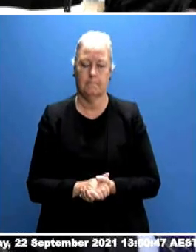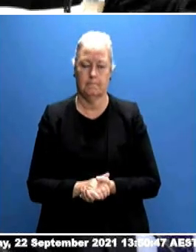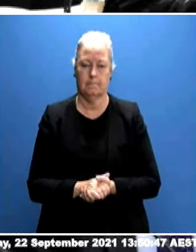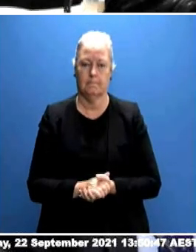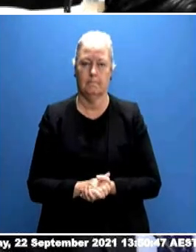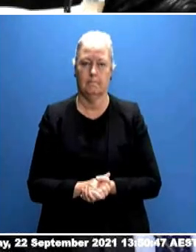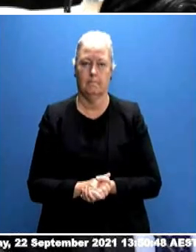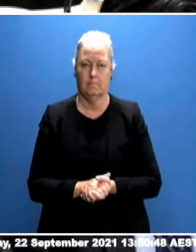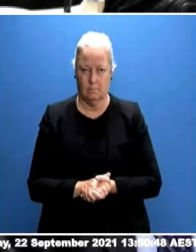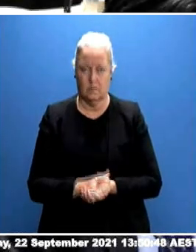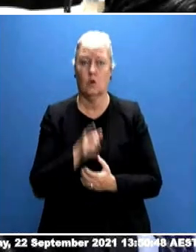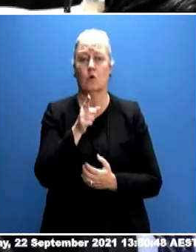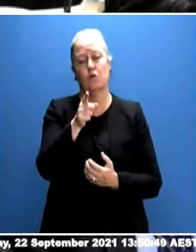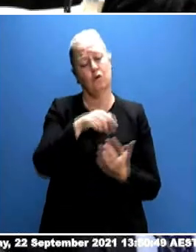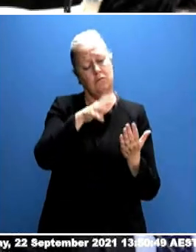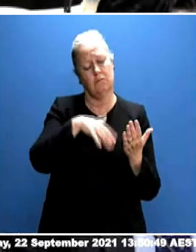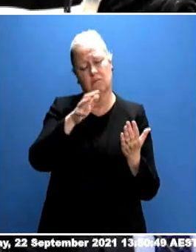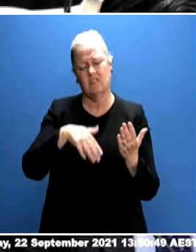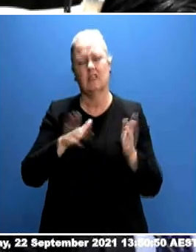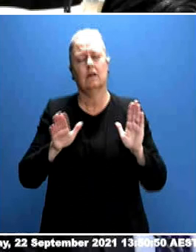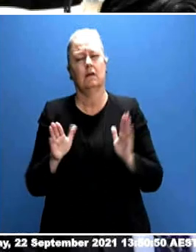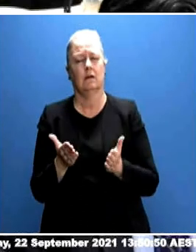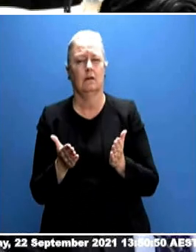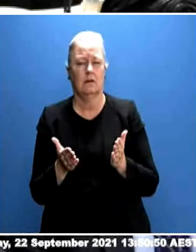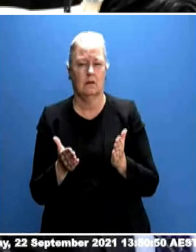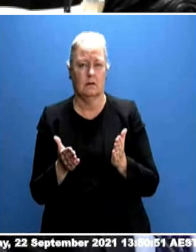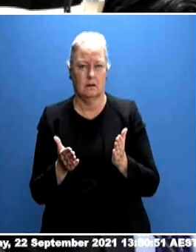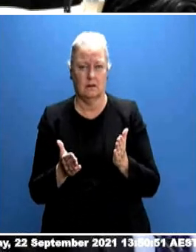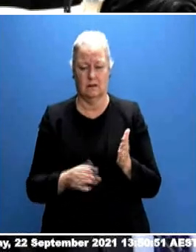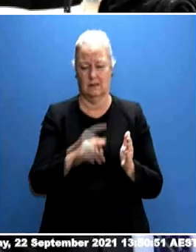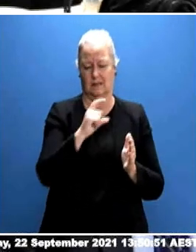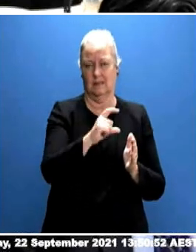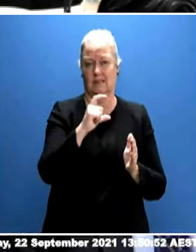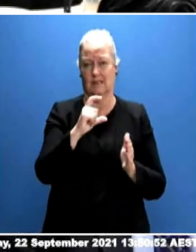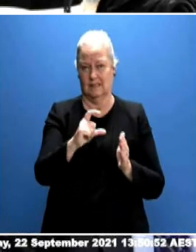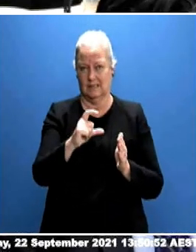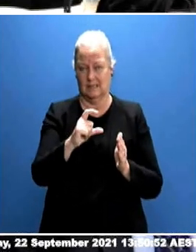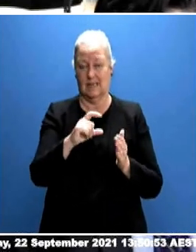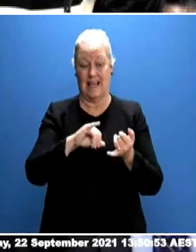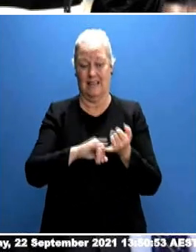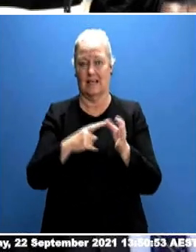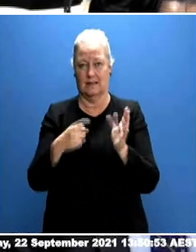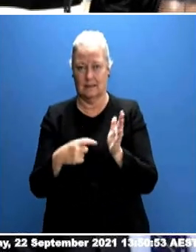In your statement you've abbreviated that as the CCS Act? Yes, it is.